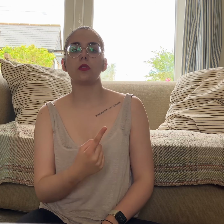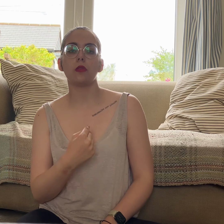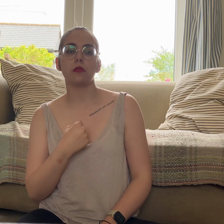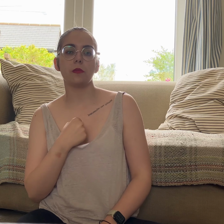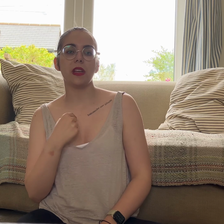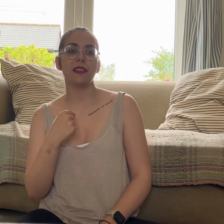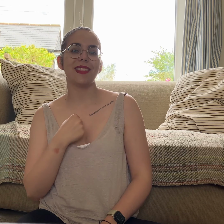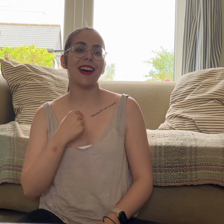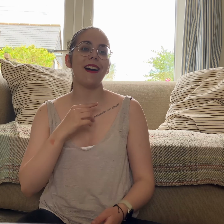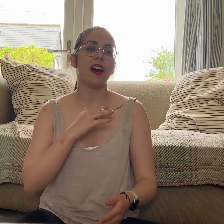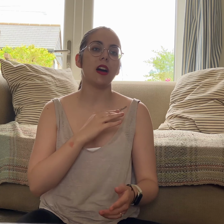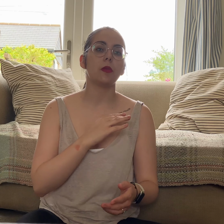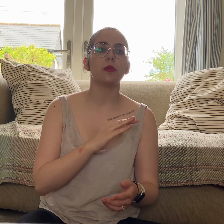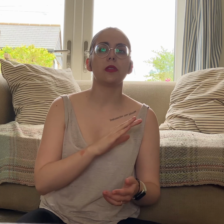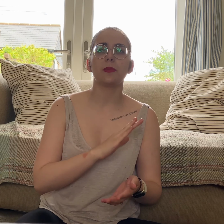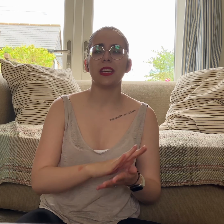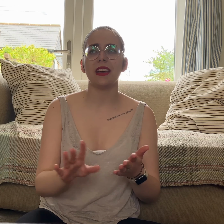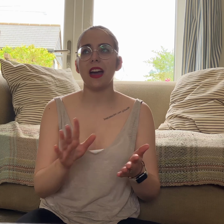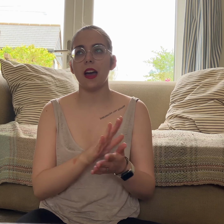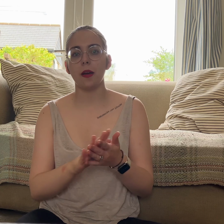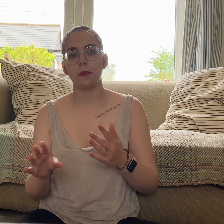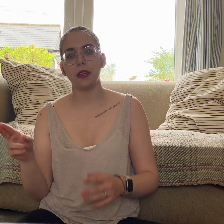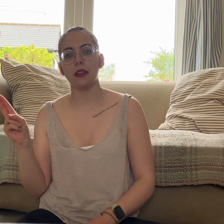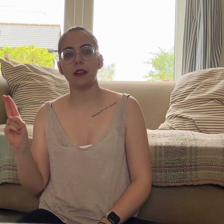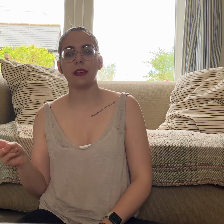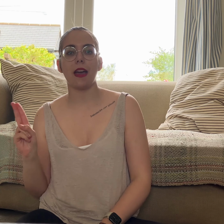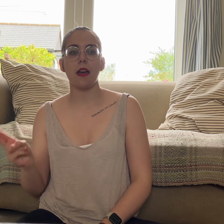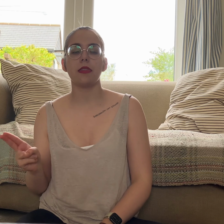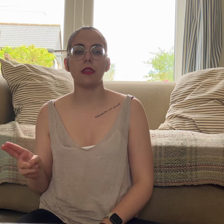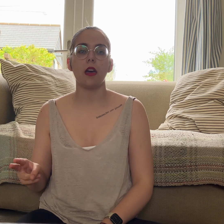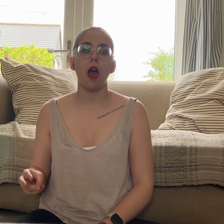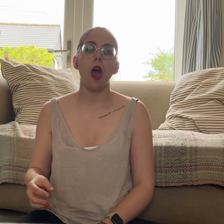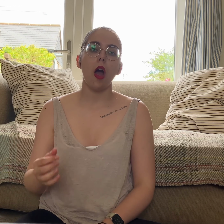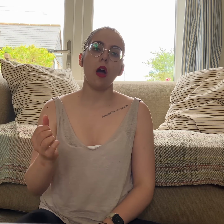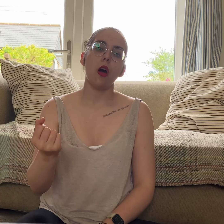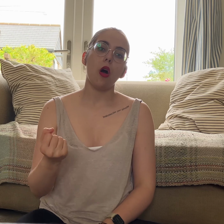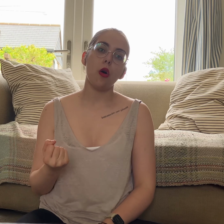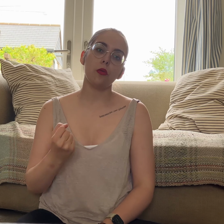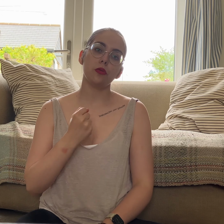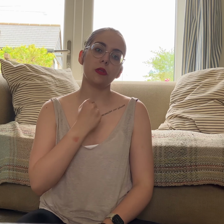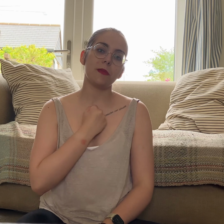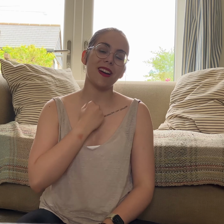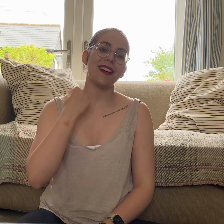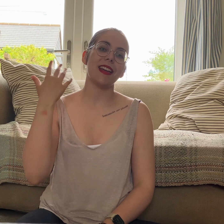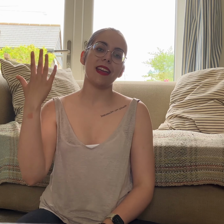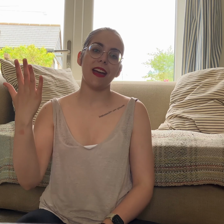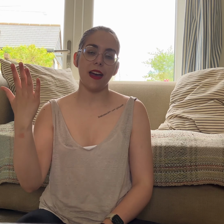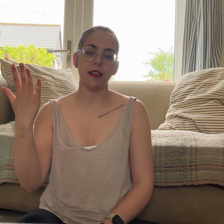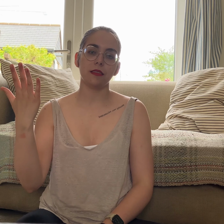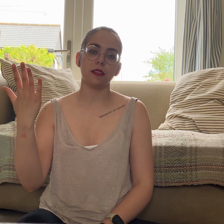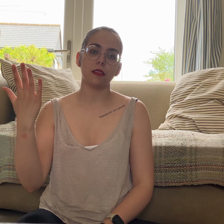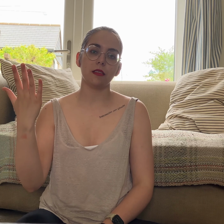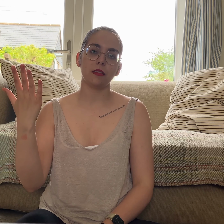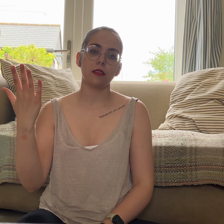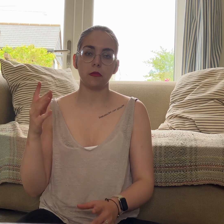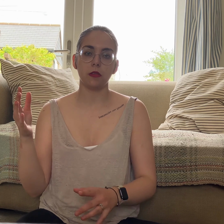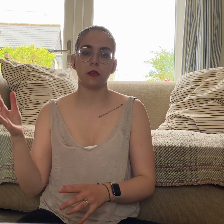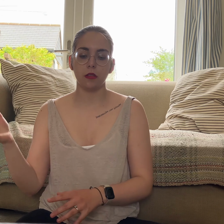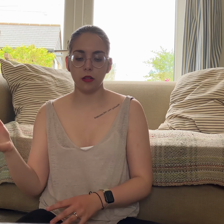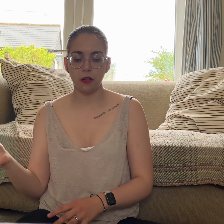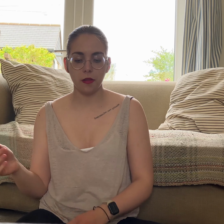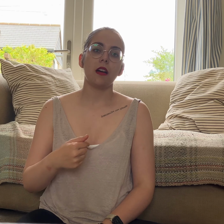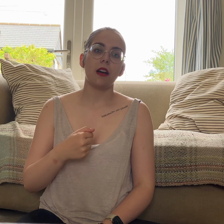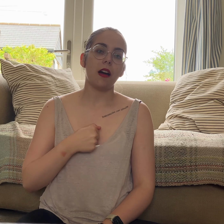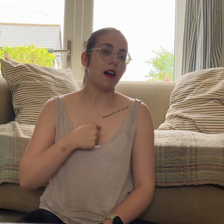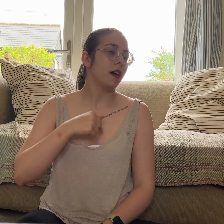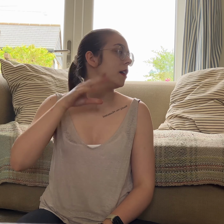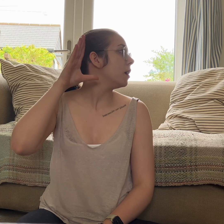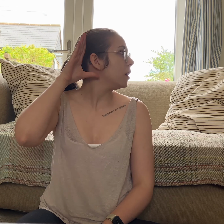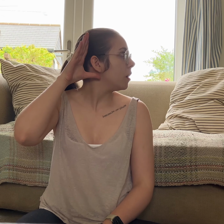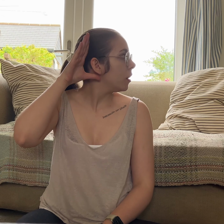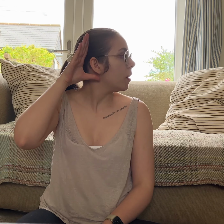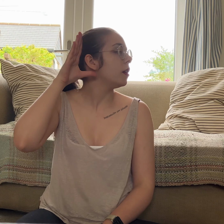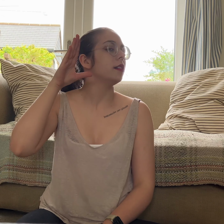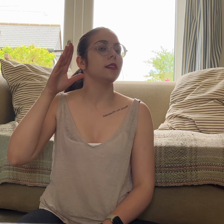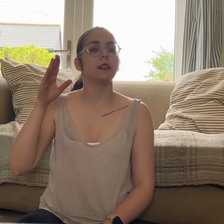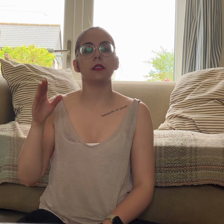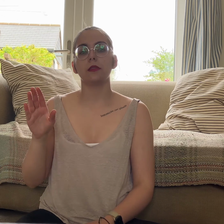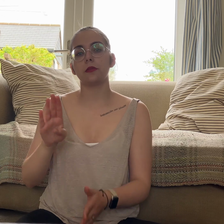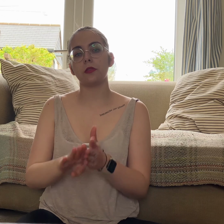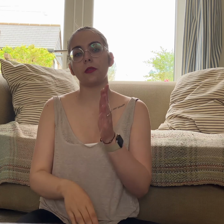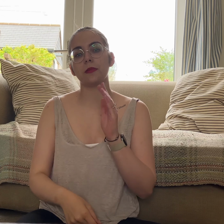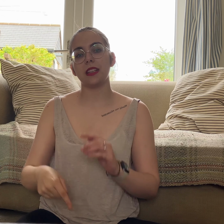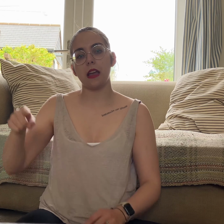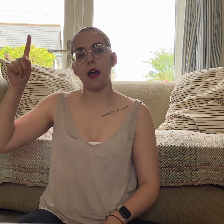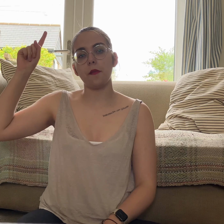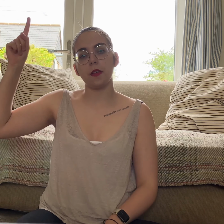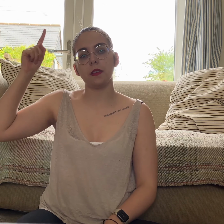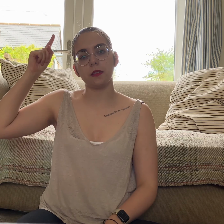told me that I would be happy again! Hold my hand! (fast forward sounds) I heard from the heavens."